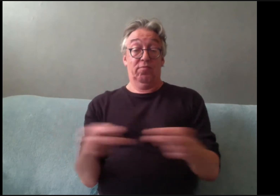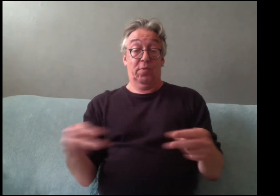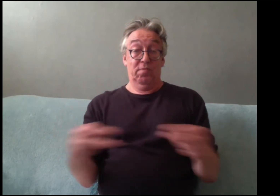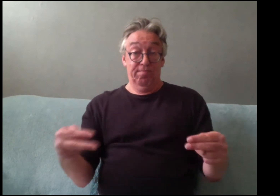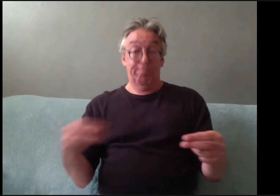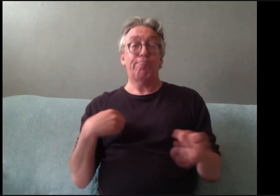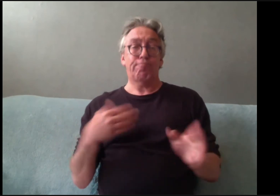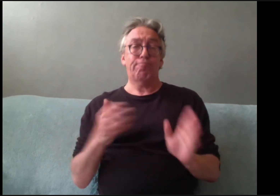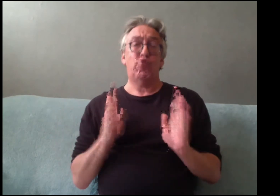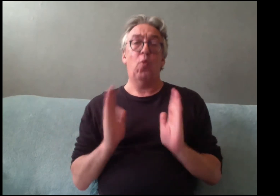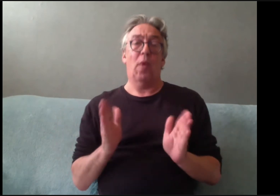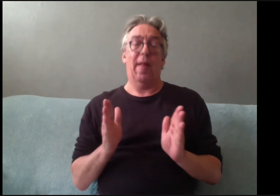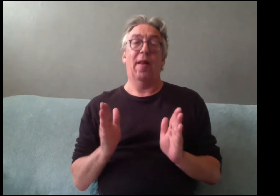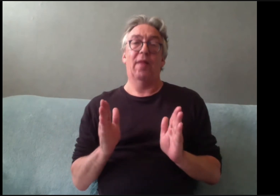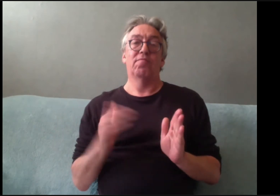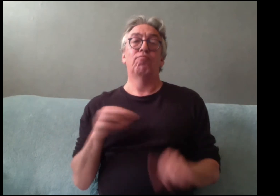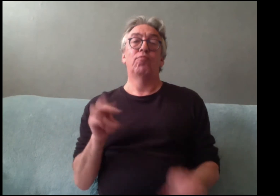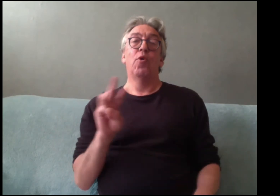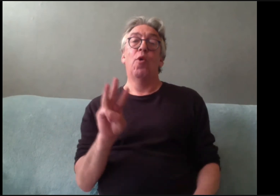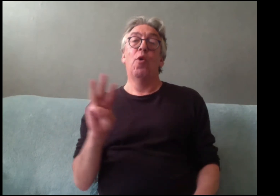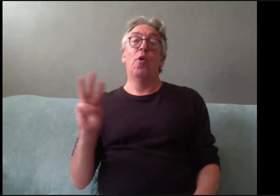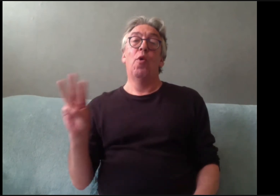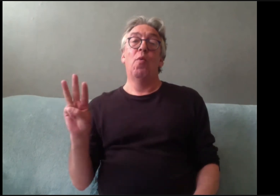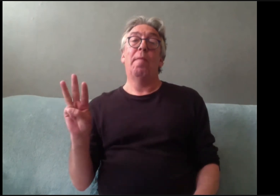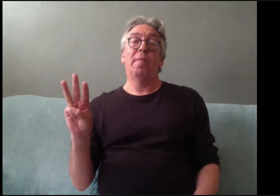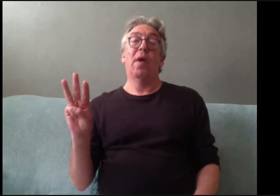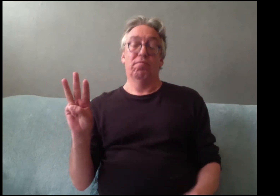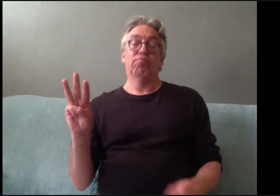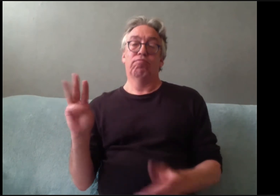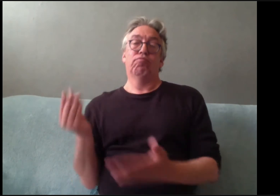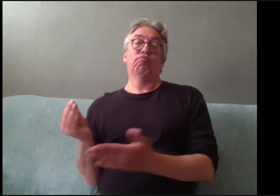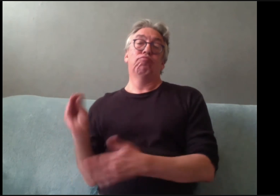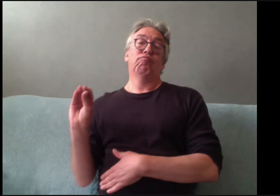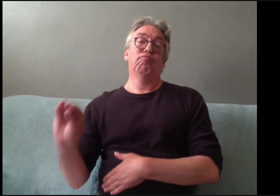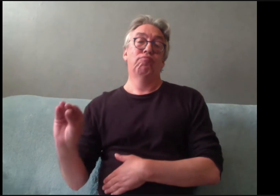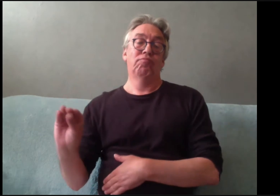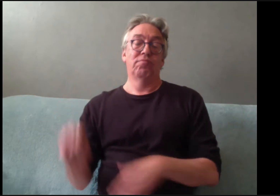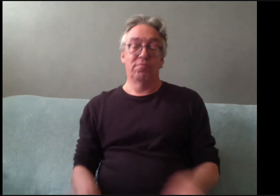Regarding the topics of this webinar, we'll have four speakers.